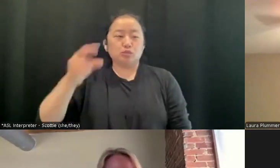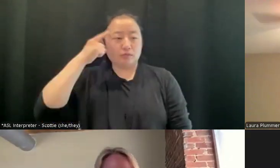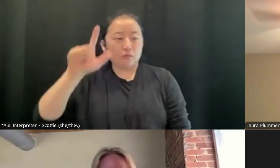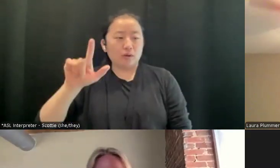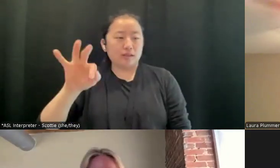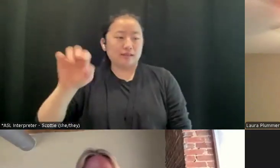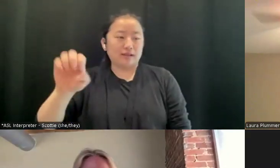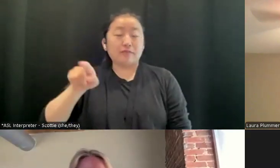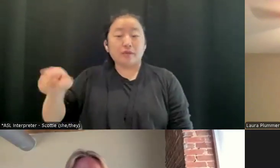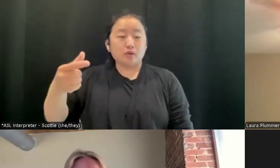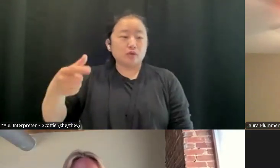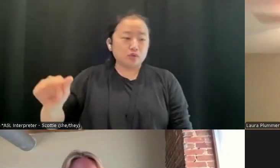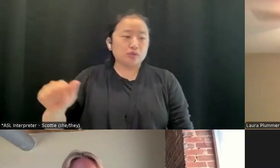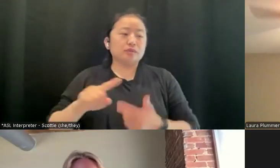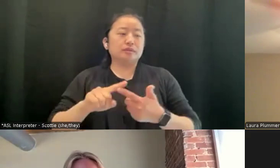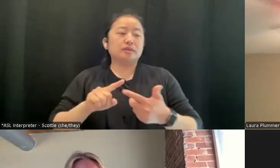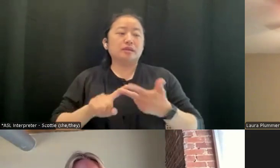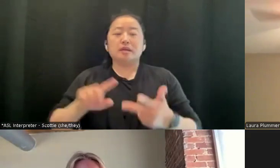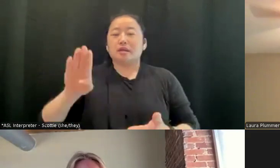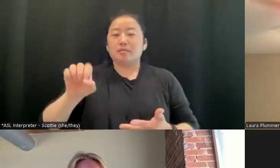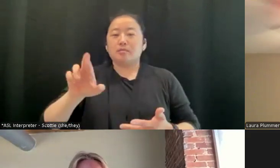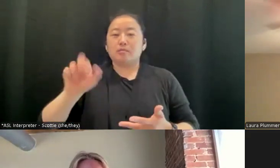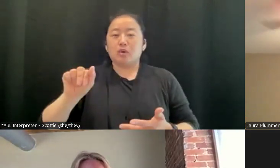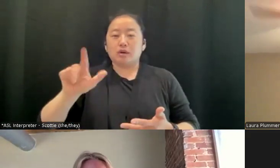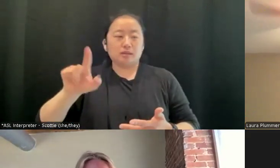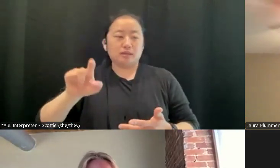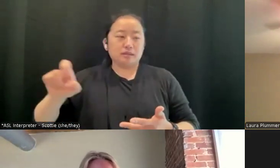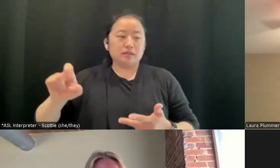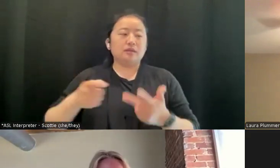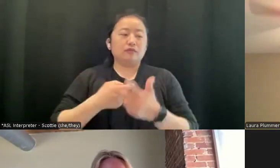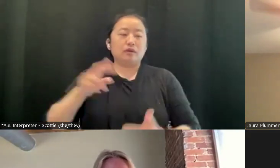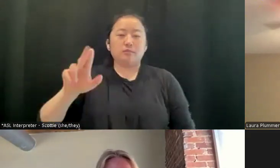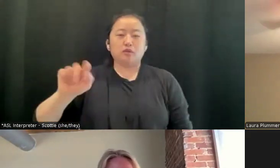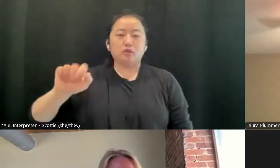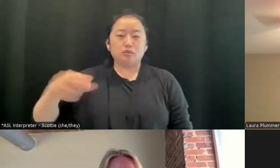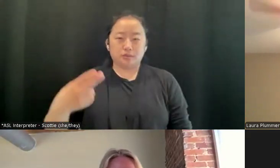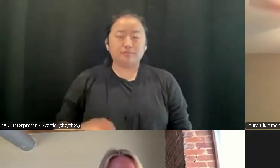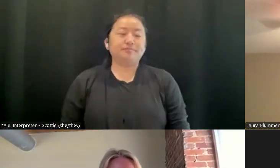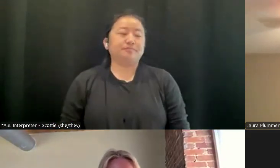I really do appreciate your time today and sharing the information that your program has,